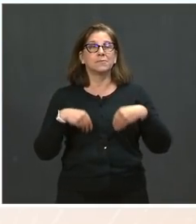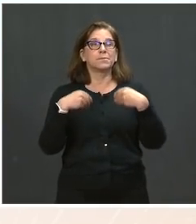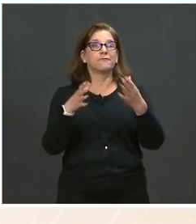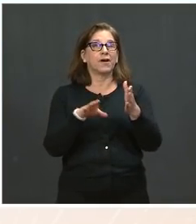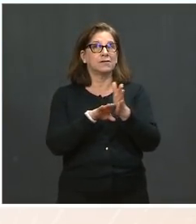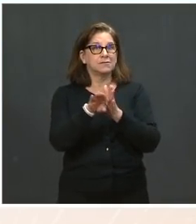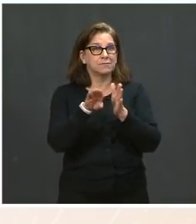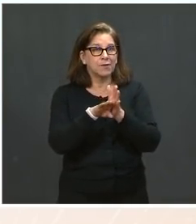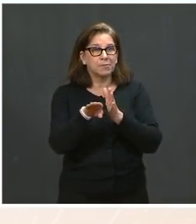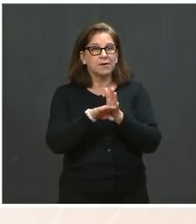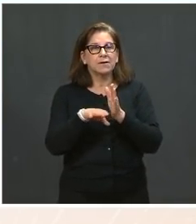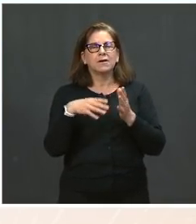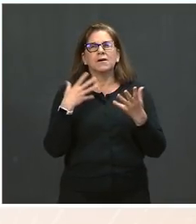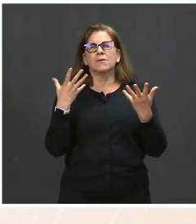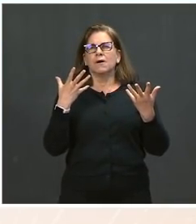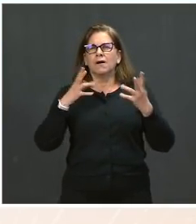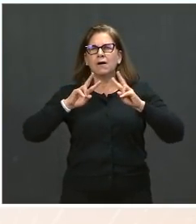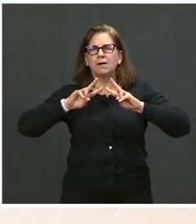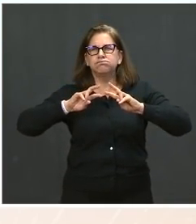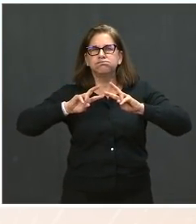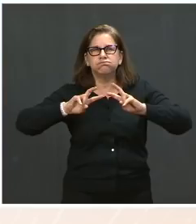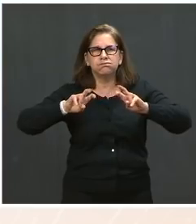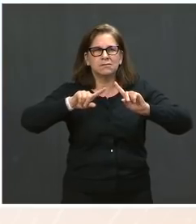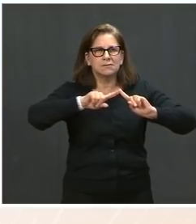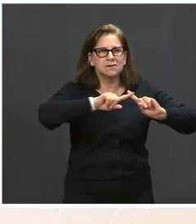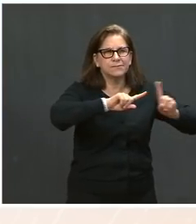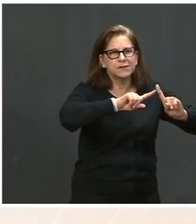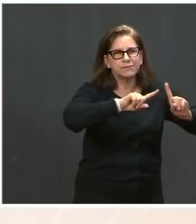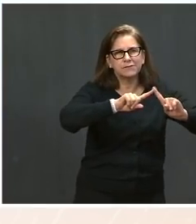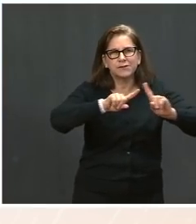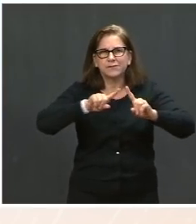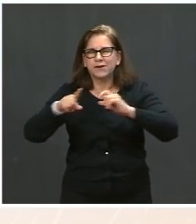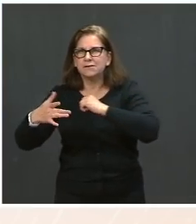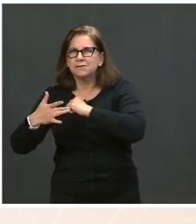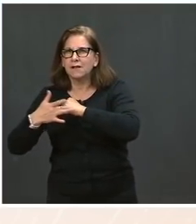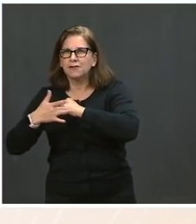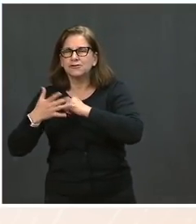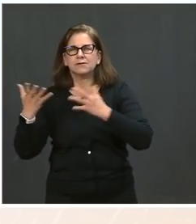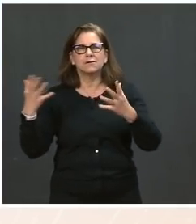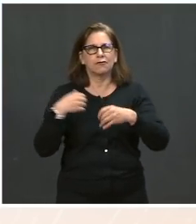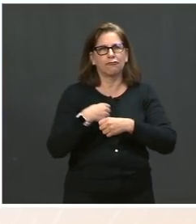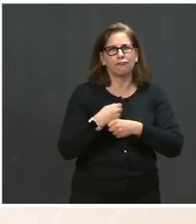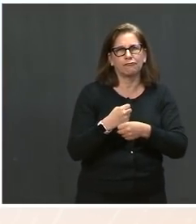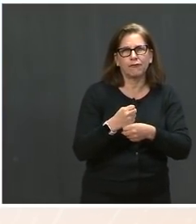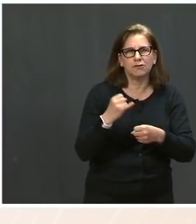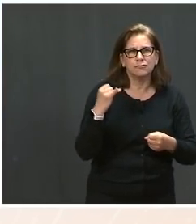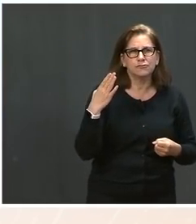with an eye toward creating jobs. And if the American Jobs Plan passes,